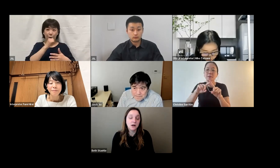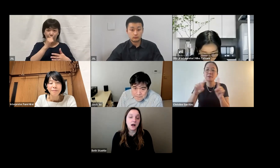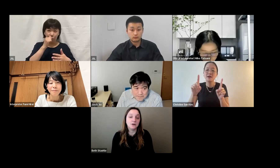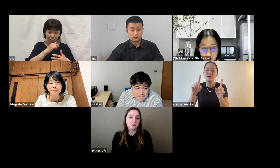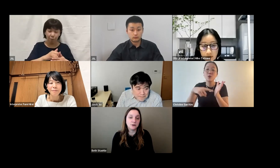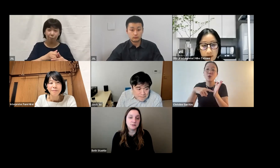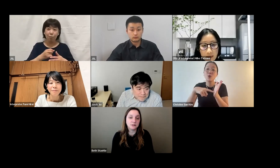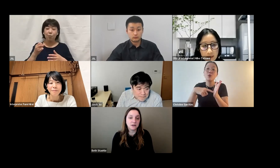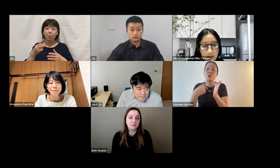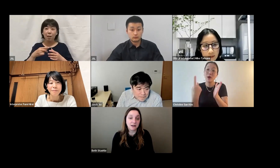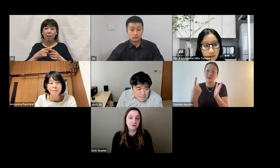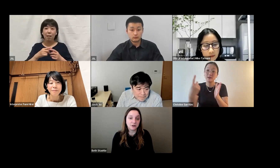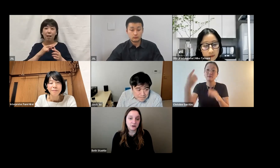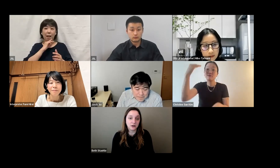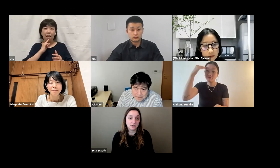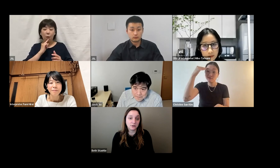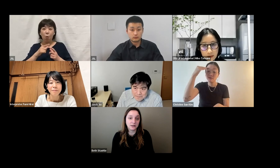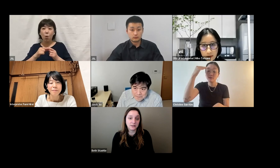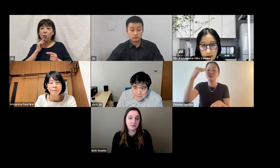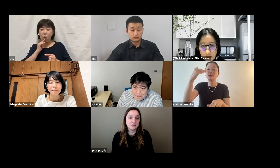I know there was a lot of effort included in this,